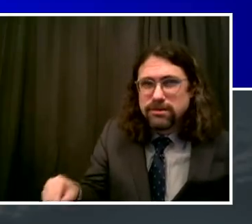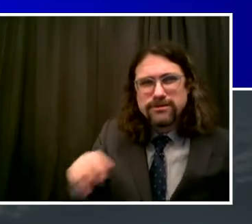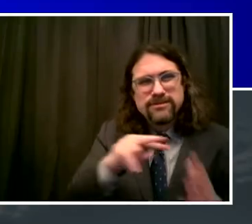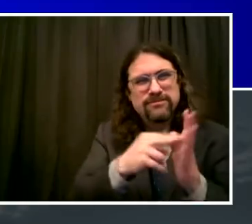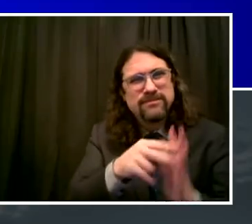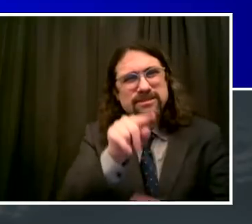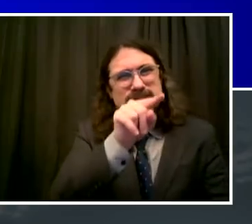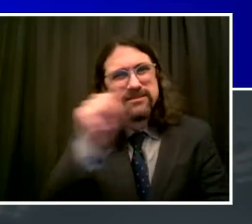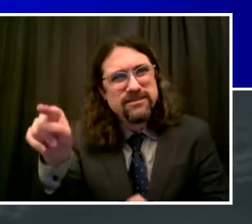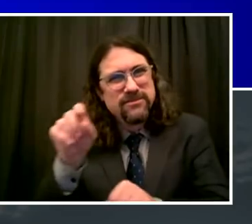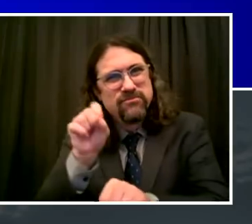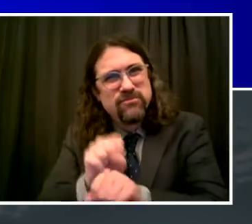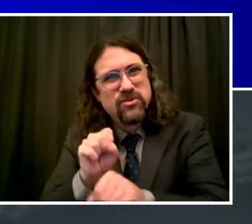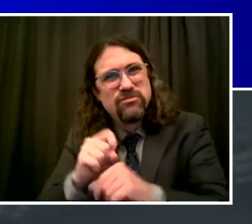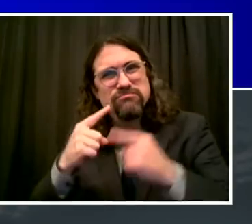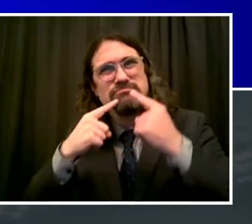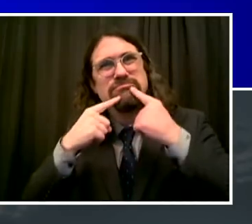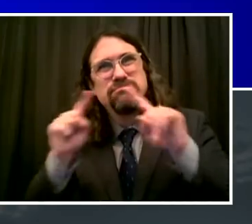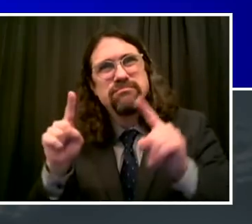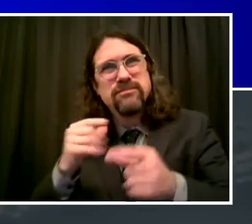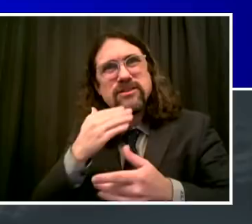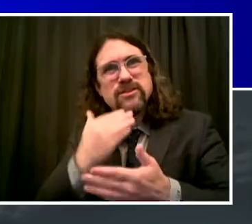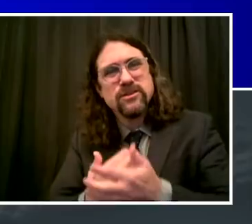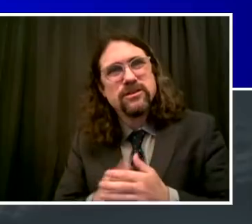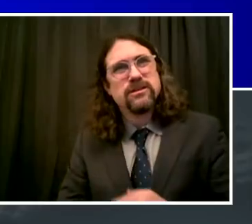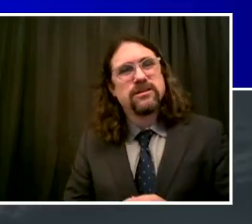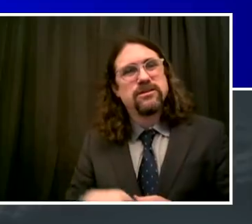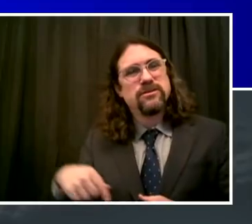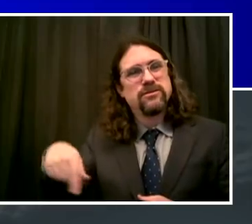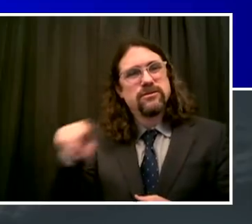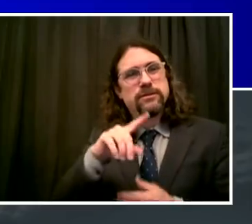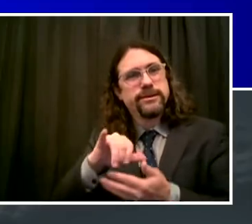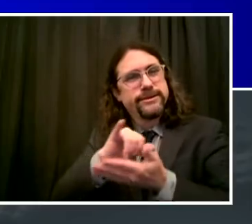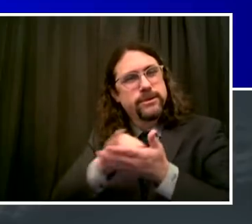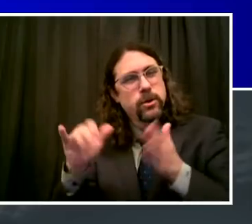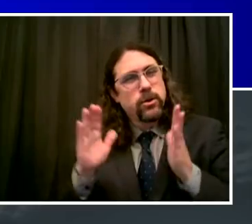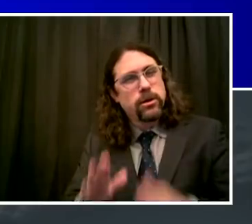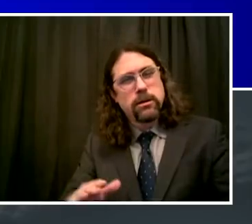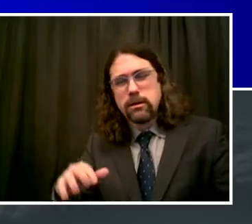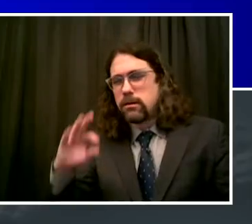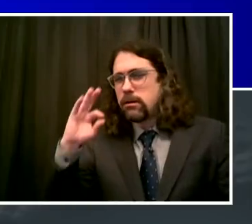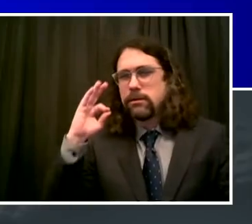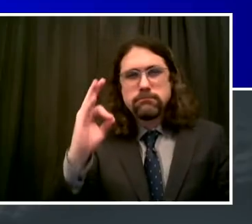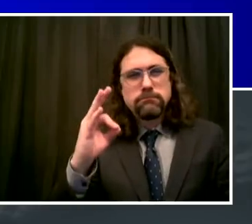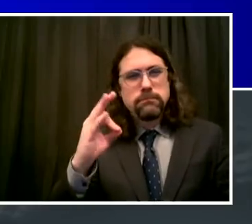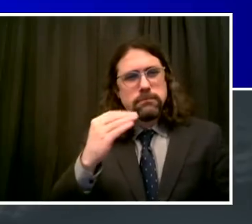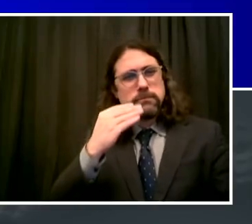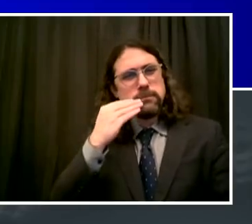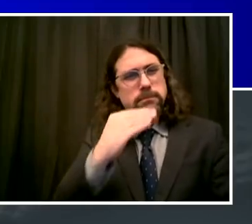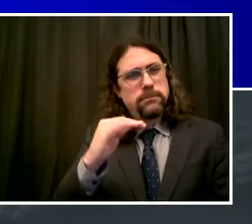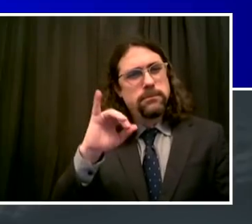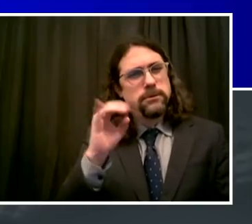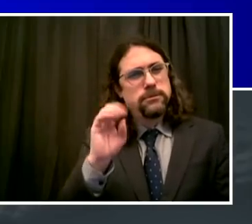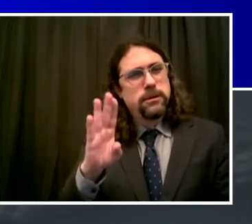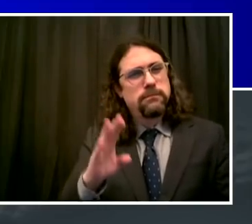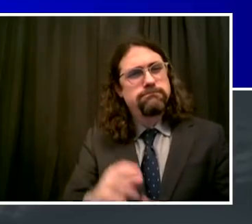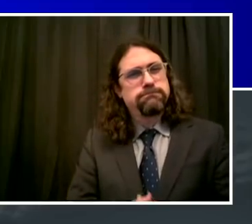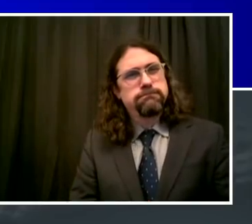TO GIVE YOU GOOD NEWS, IT'S A RENEXT ON ALL OF YOU. NEW YORKERS ARE